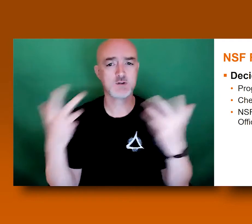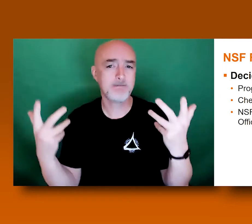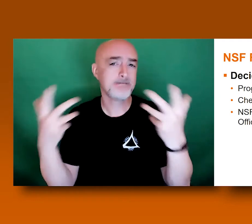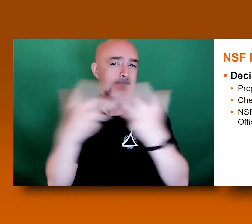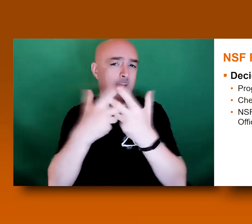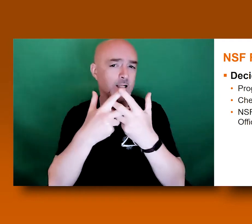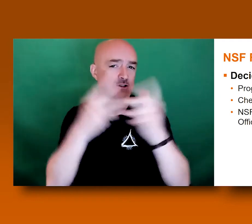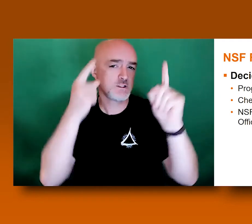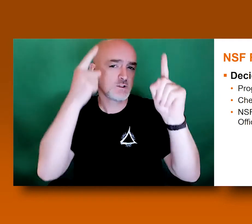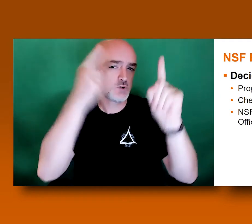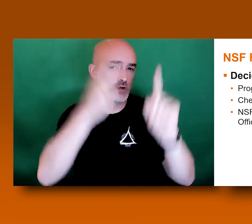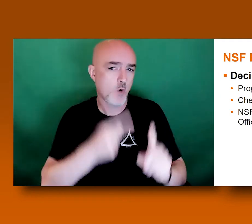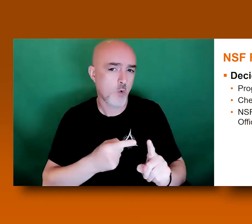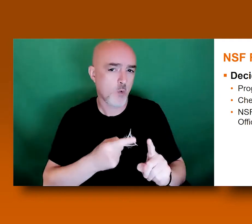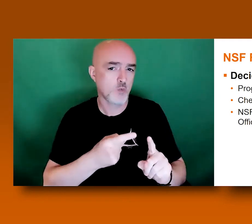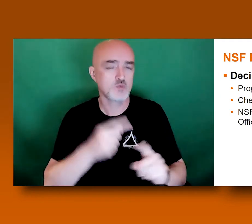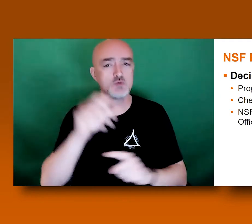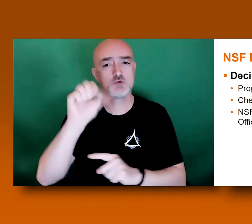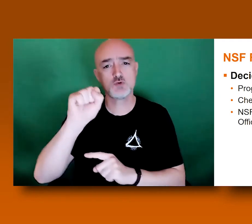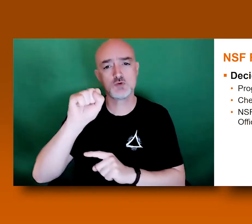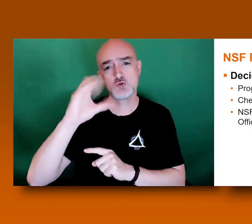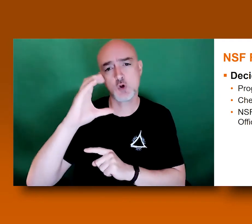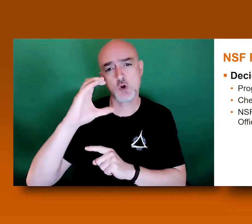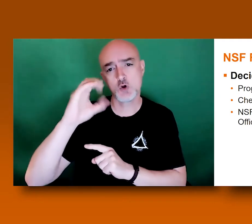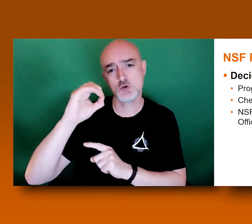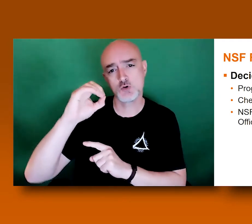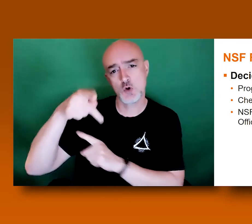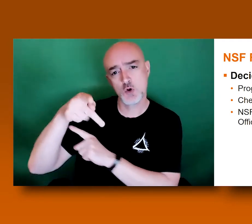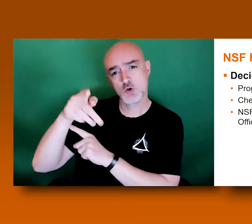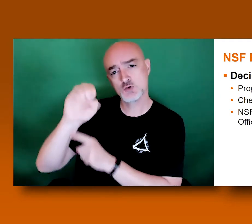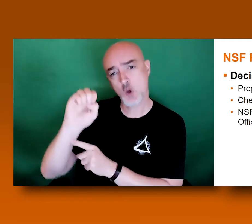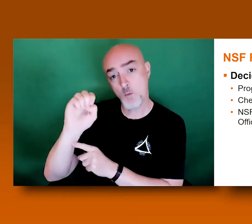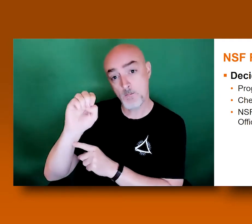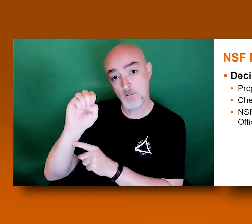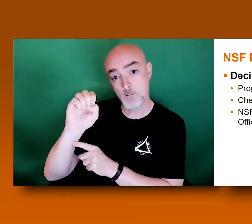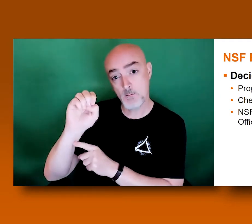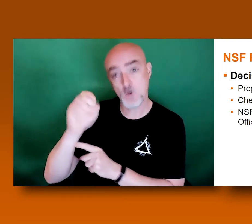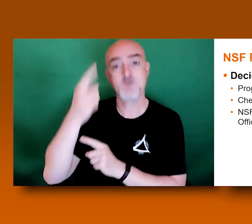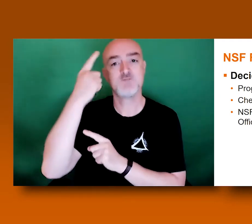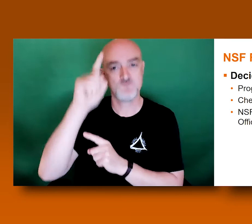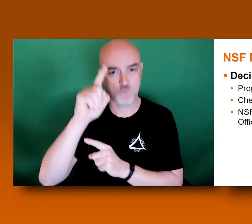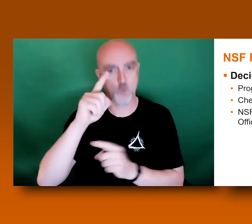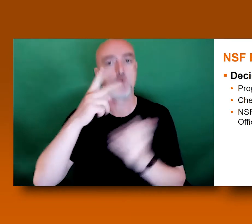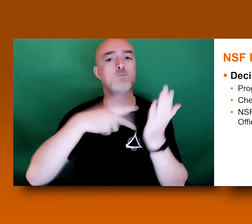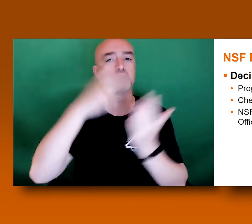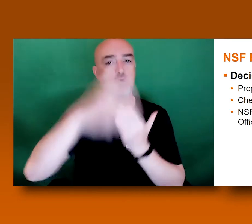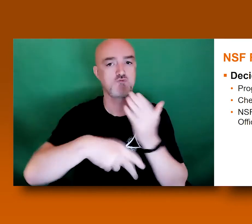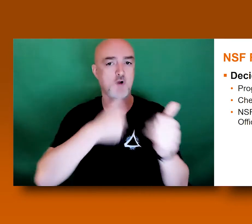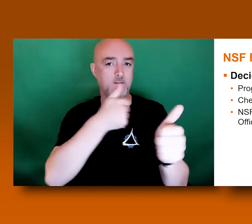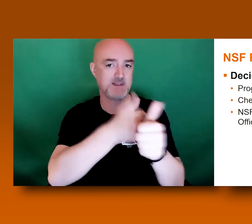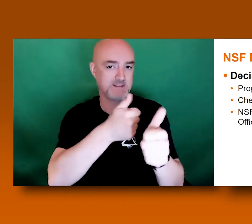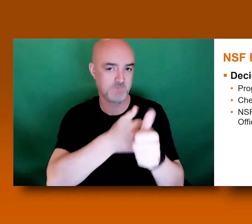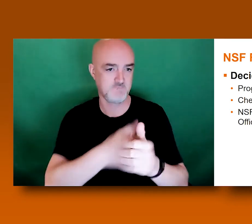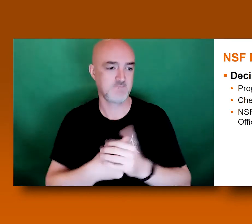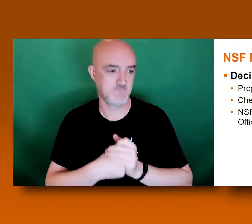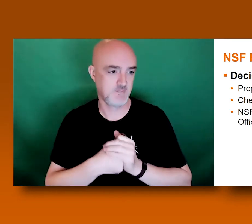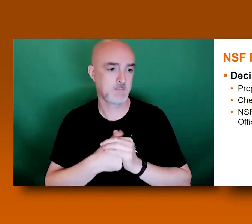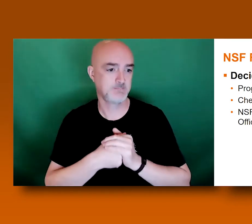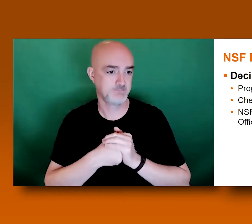your application matches those-- the scope for the program itself that you're applying to receive funding from.